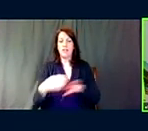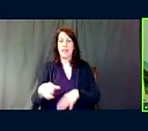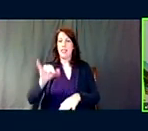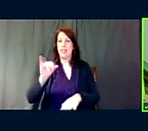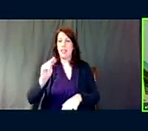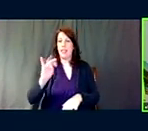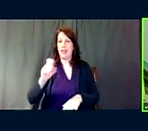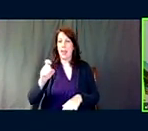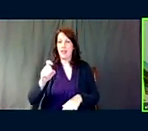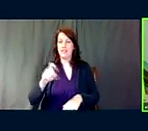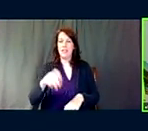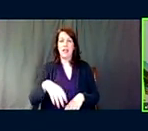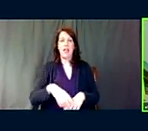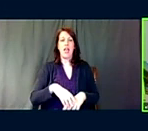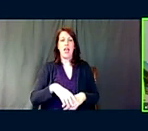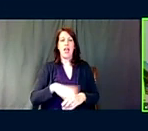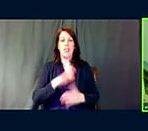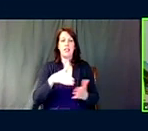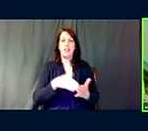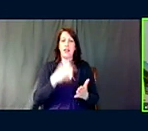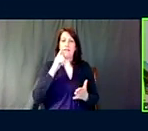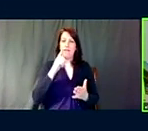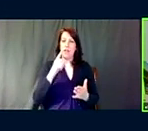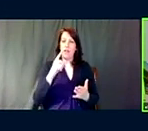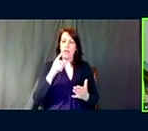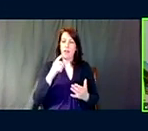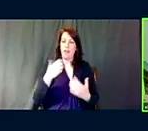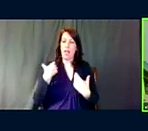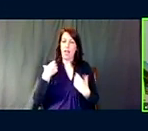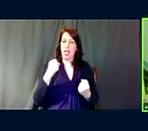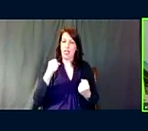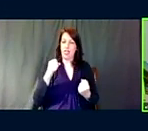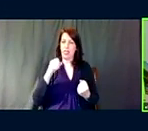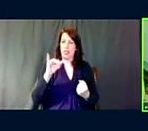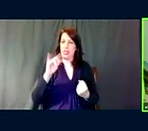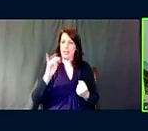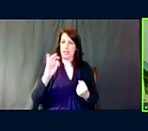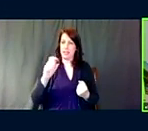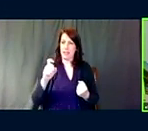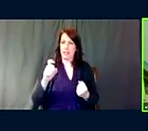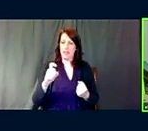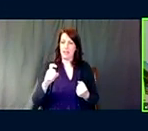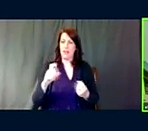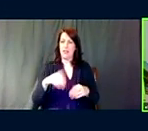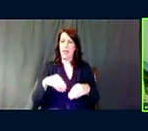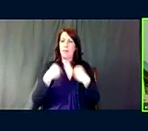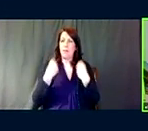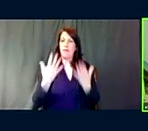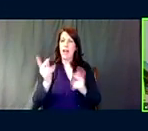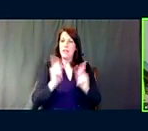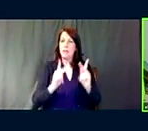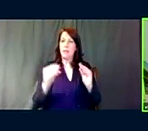AGREEMENT WITH NATIONAL DEATH INDEX, NATIONAL CENTER FOR HEALTH STATISTICS PROVIDING